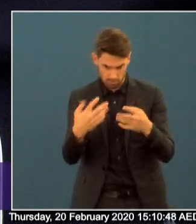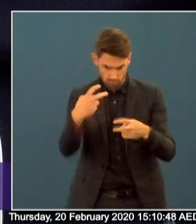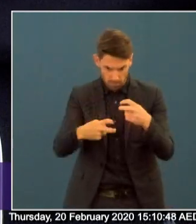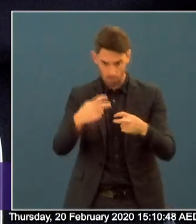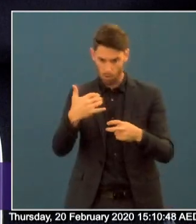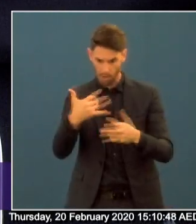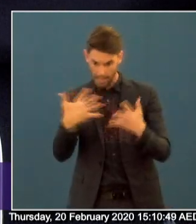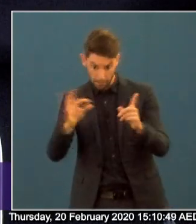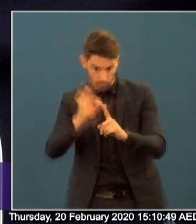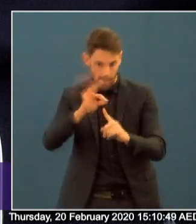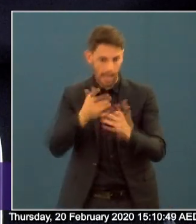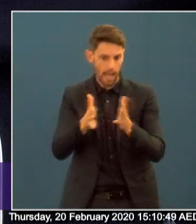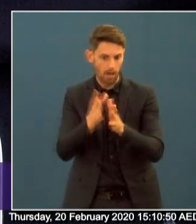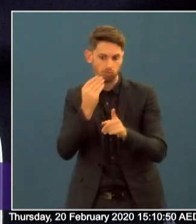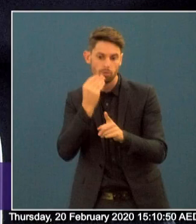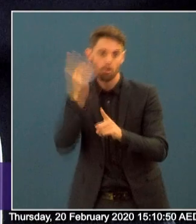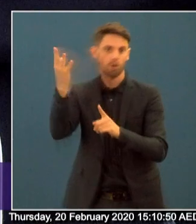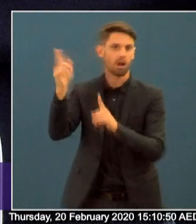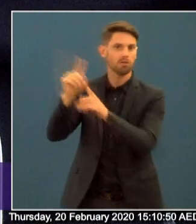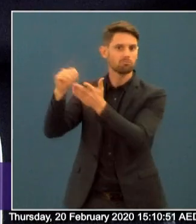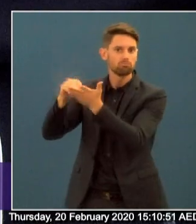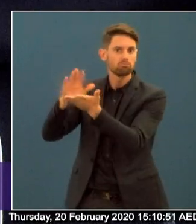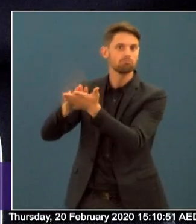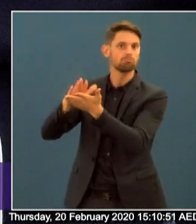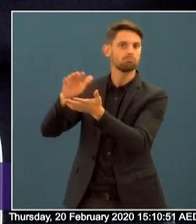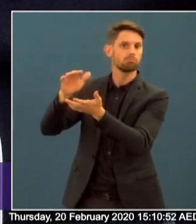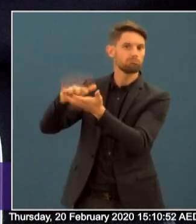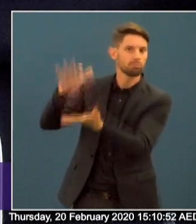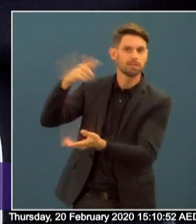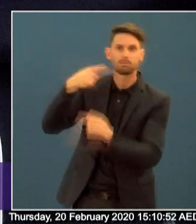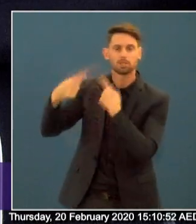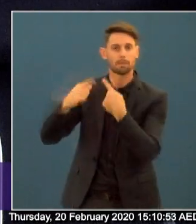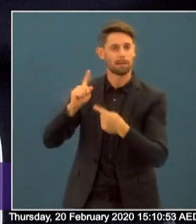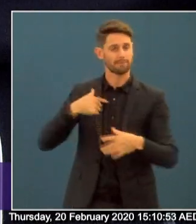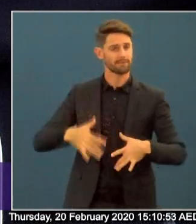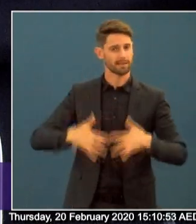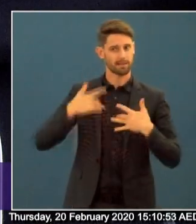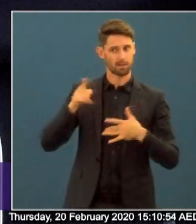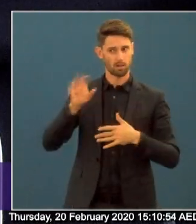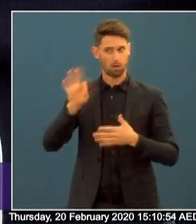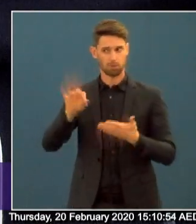However, I'm not aware that these have been adjusted or accommodated for the needs of people with intellectual disability.